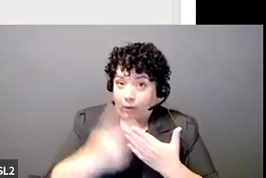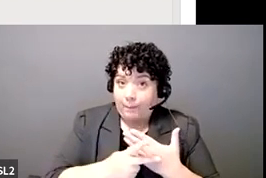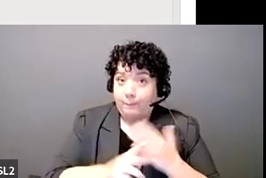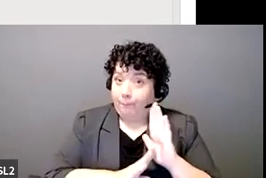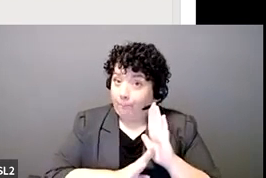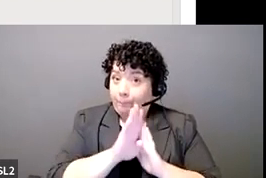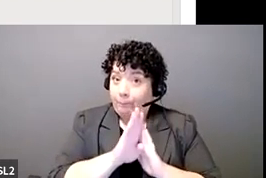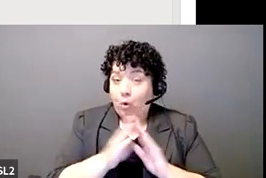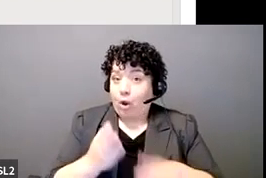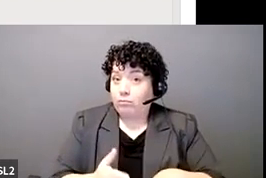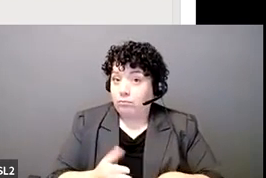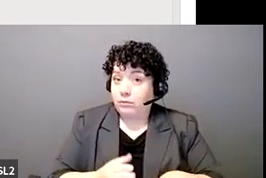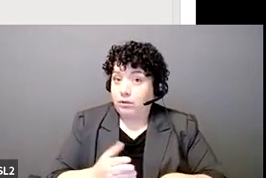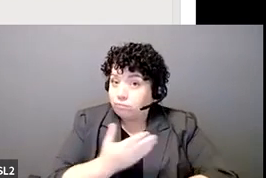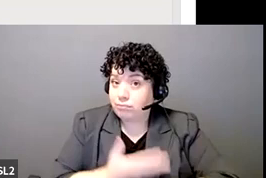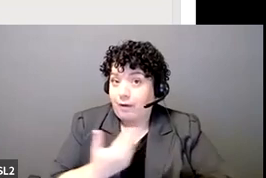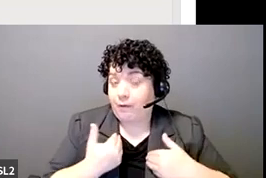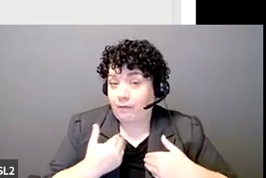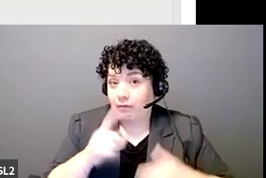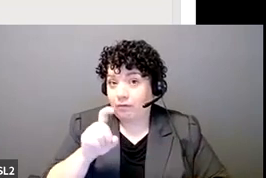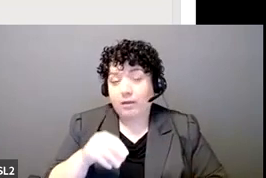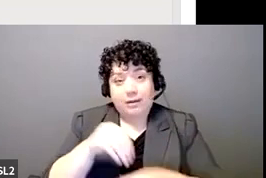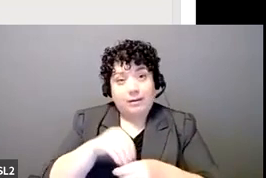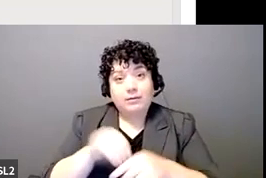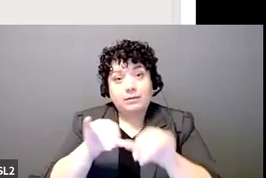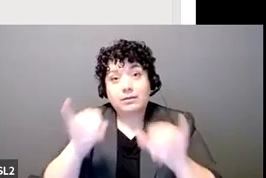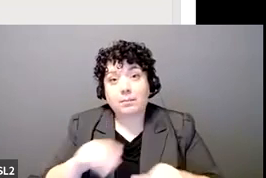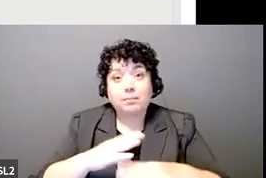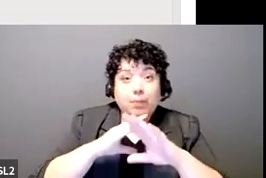look at responses to addressing the systemic challenges and barriers that we've talked about